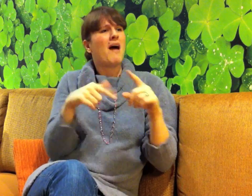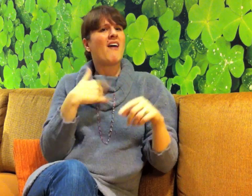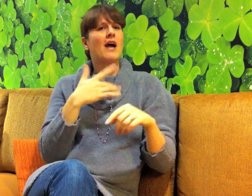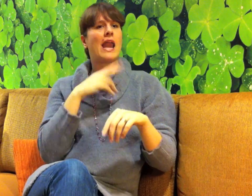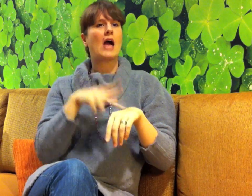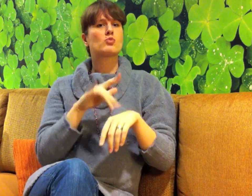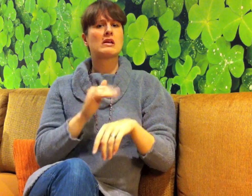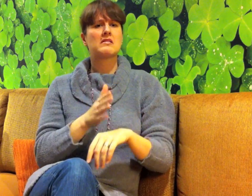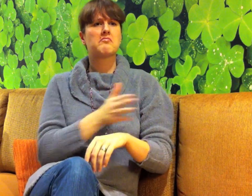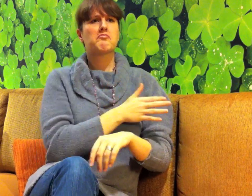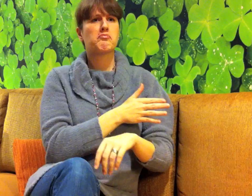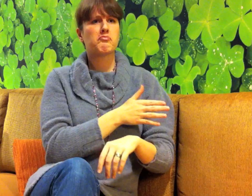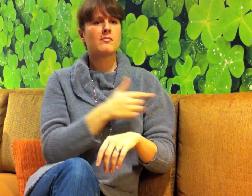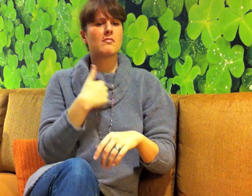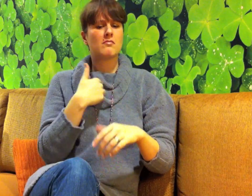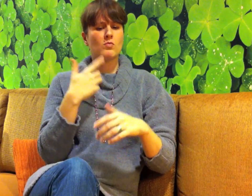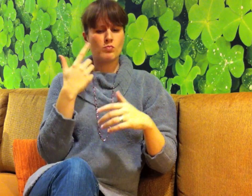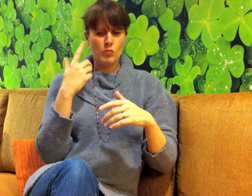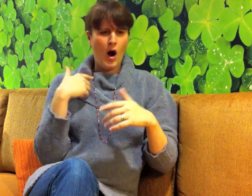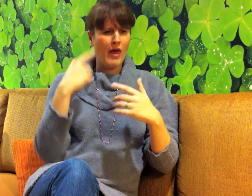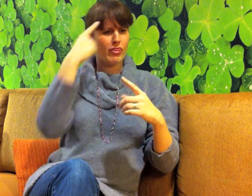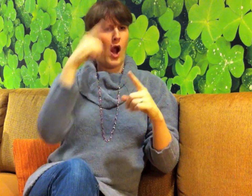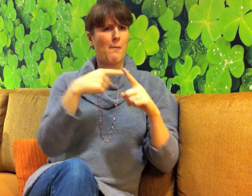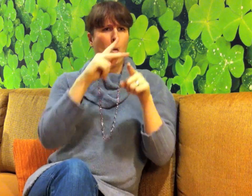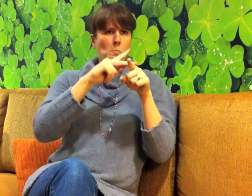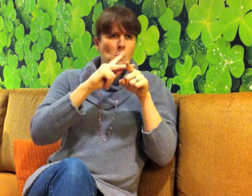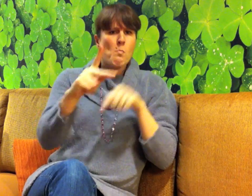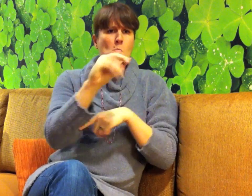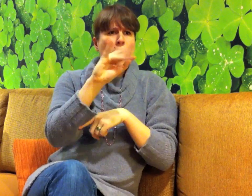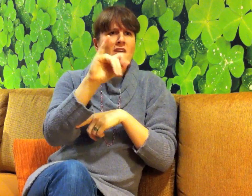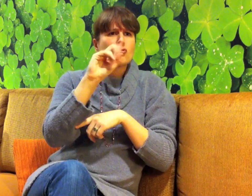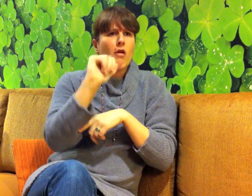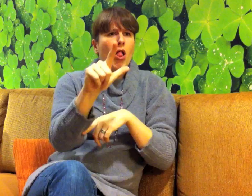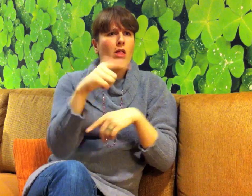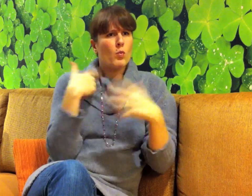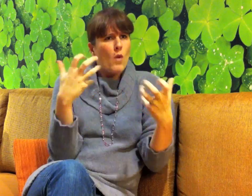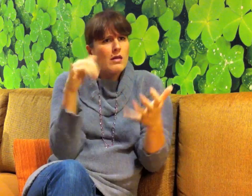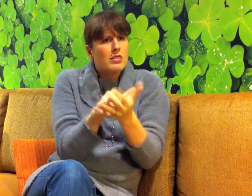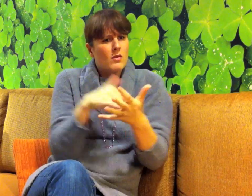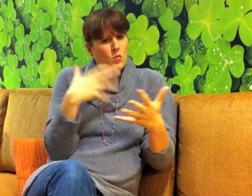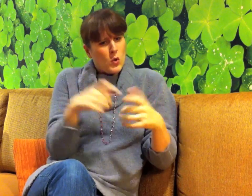but felt naturally pushing them aside. I thought about being professional - I want that. I want to